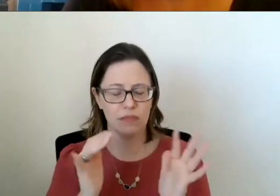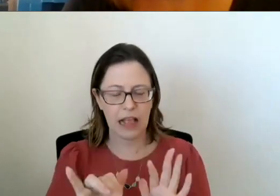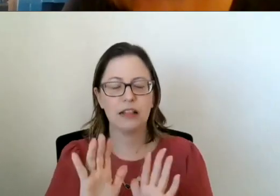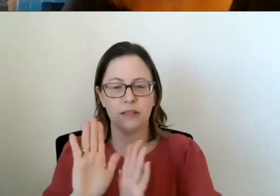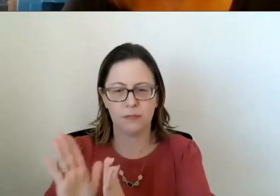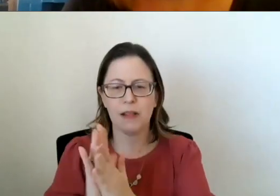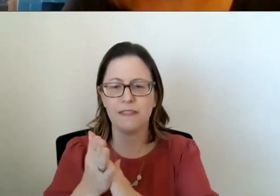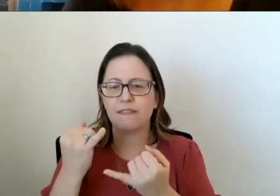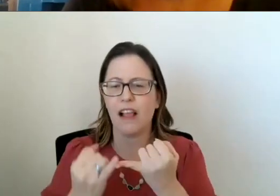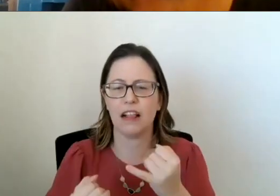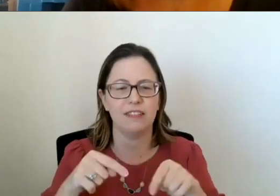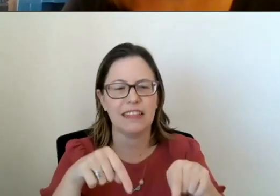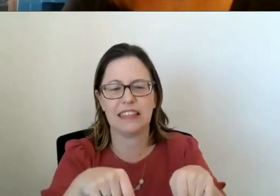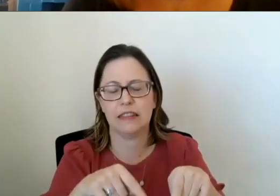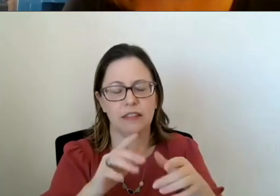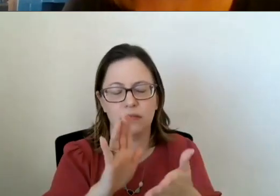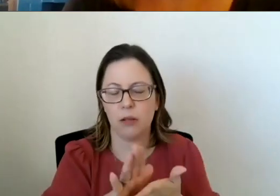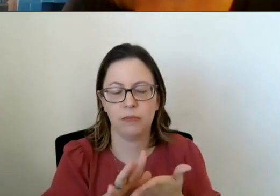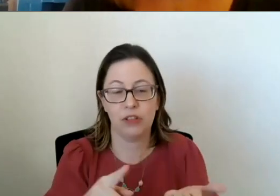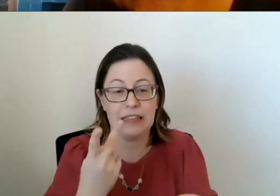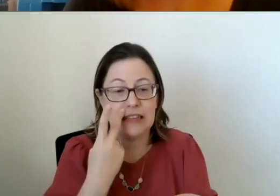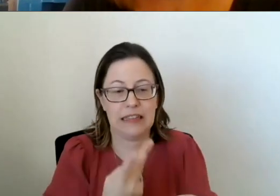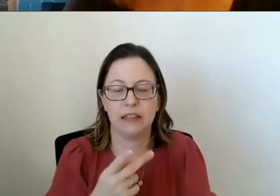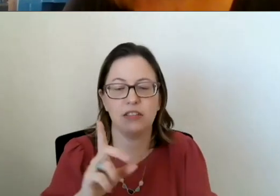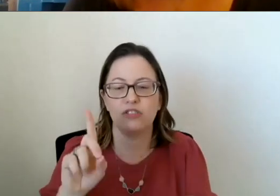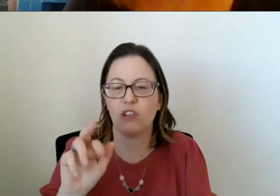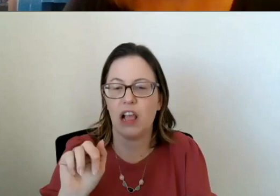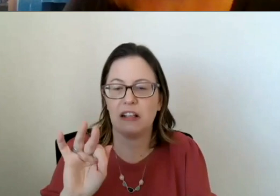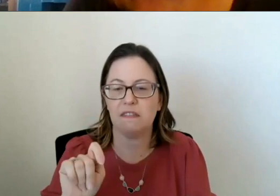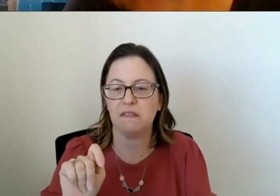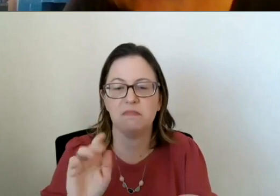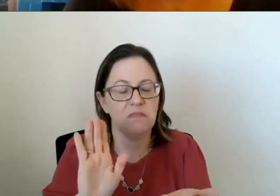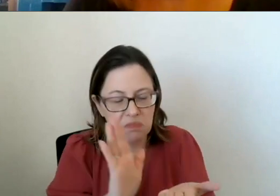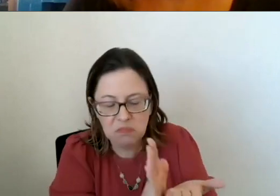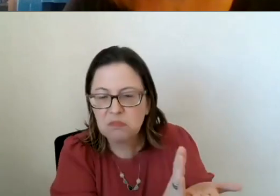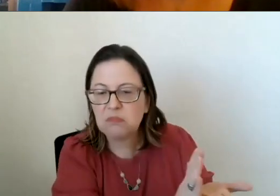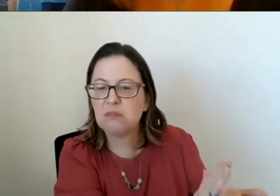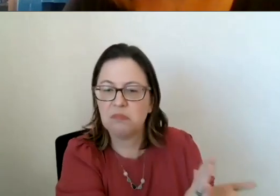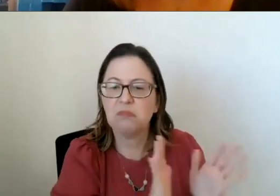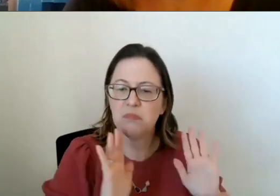engage in discussion before it becomes finalized. So, just because you see the draft form,